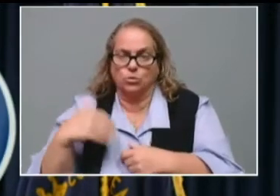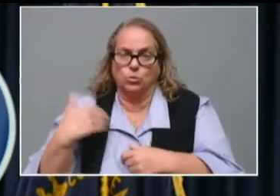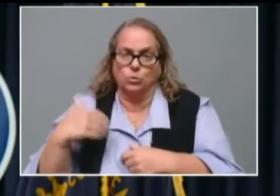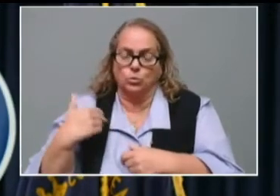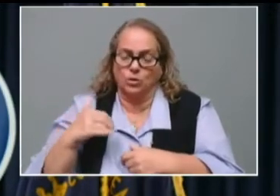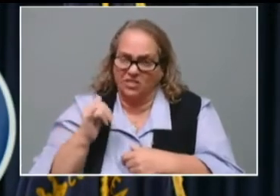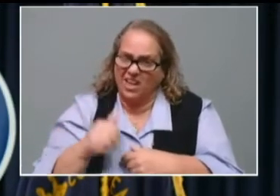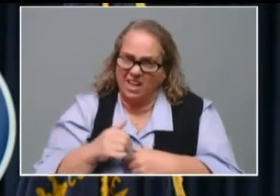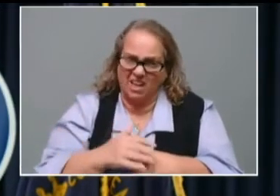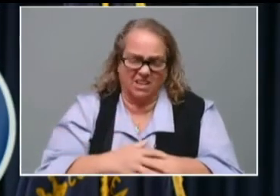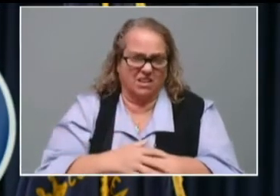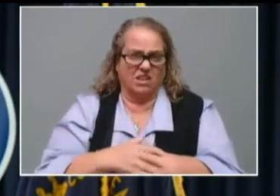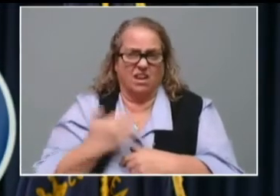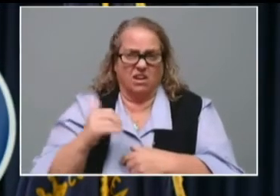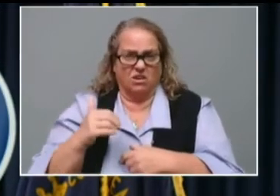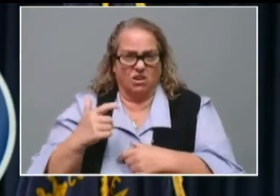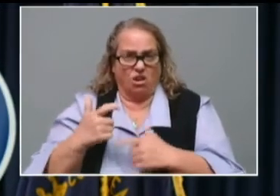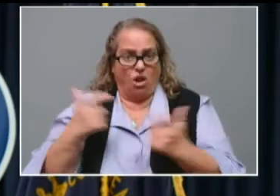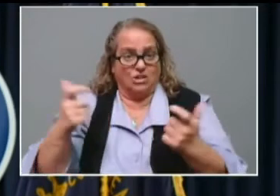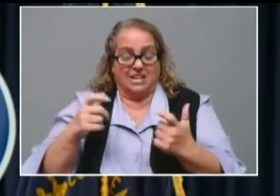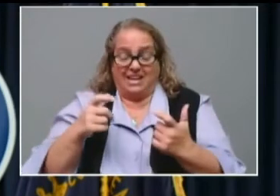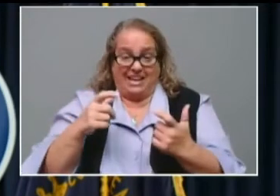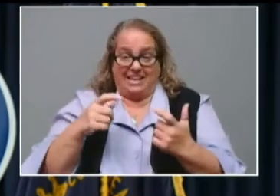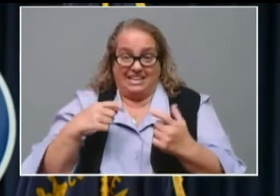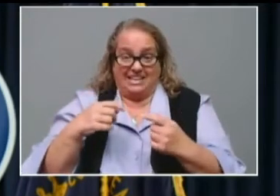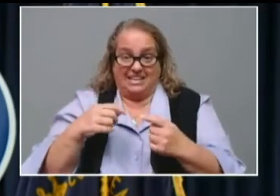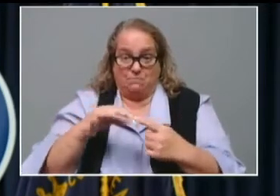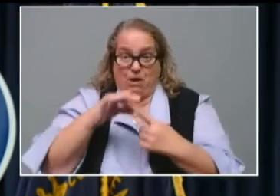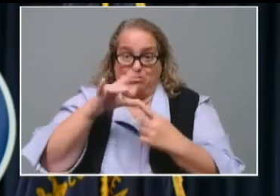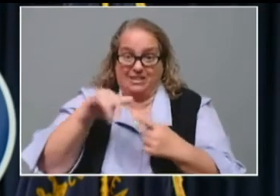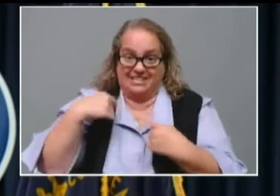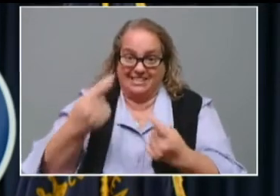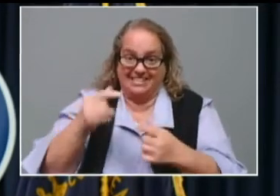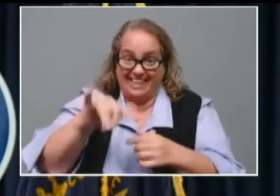this test didn't exist Before COVID. We had to build out the testing network.